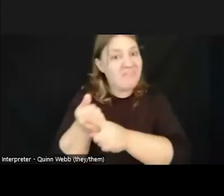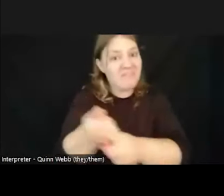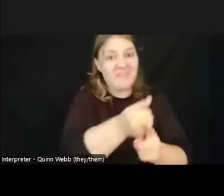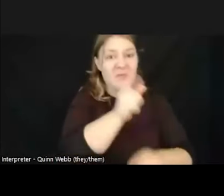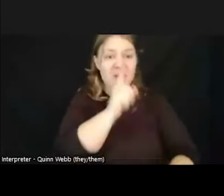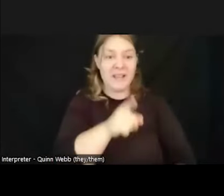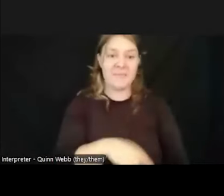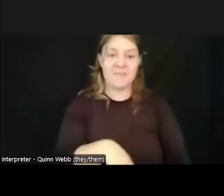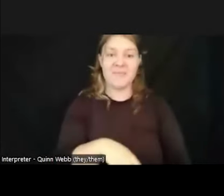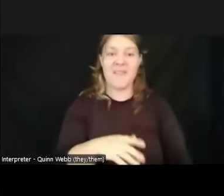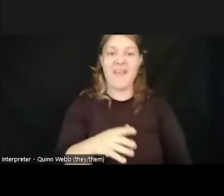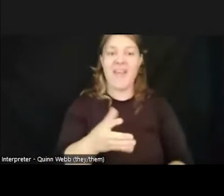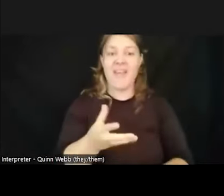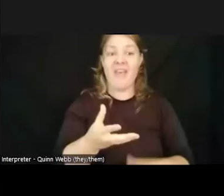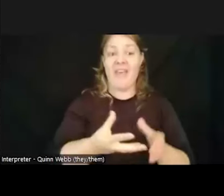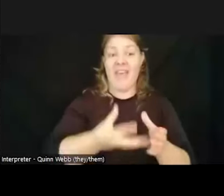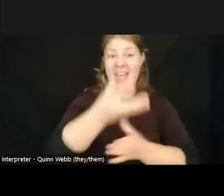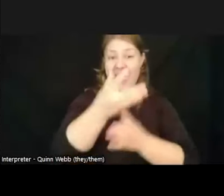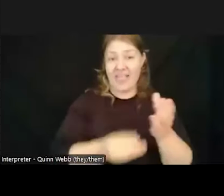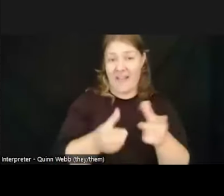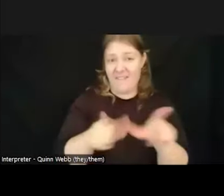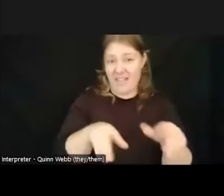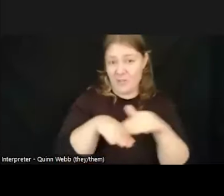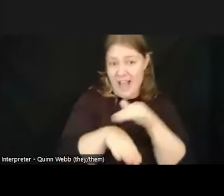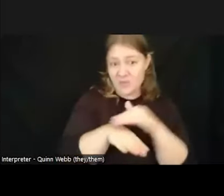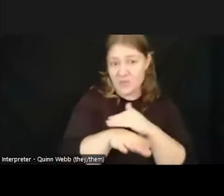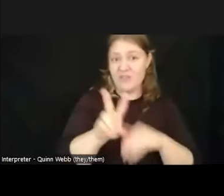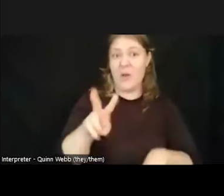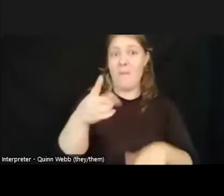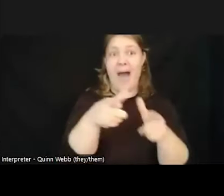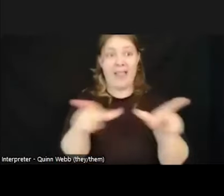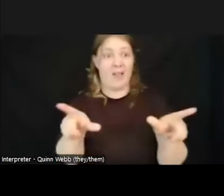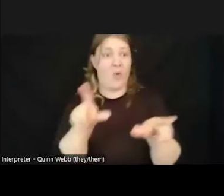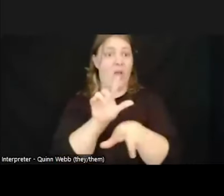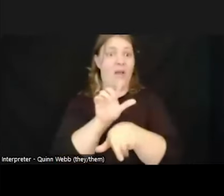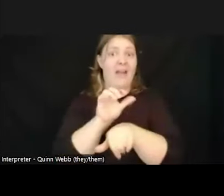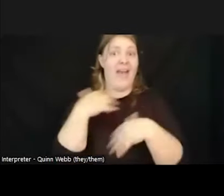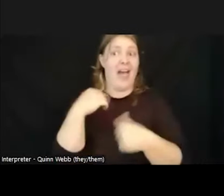health care and bilingual healthcare workers shows that Latino's needs have been ignored one way we